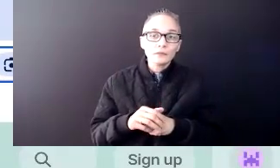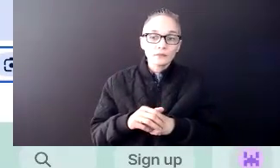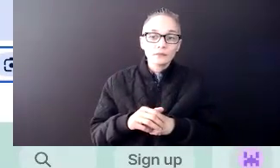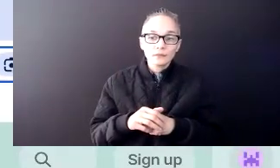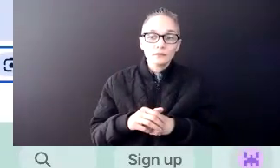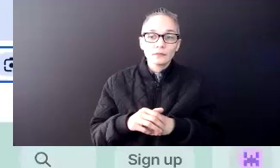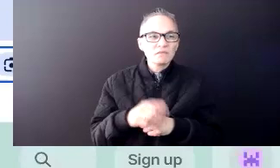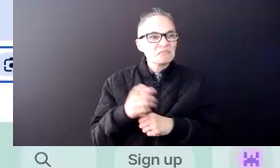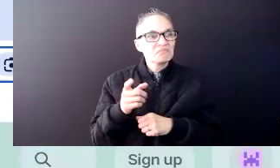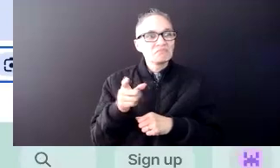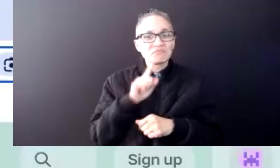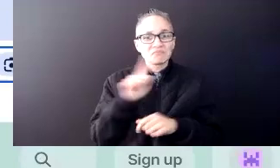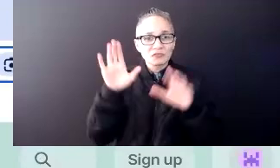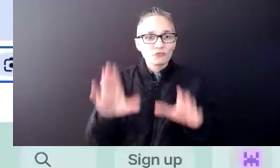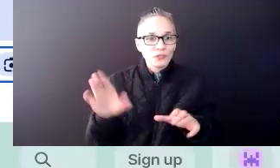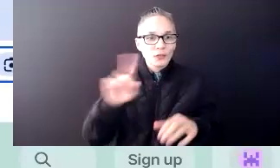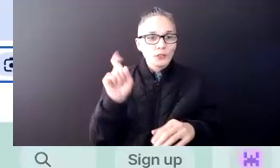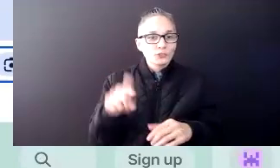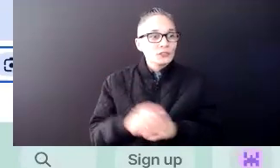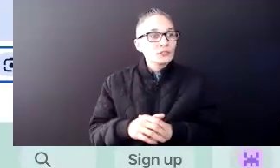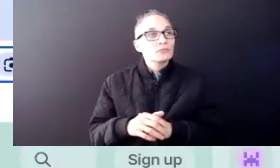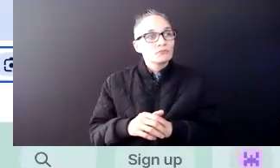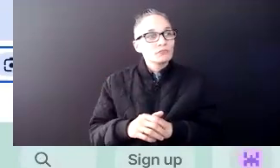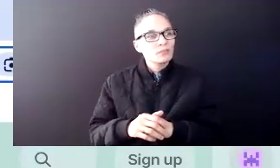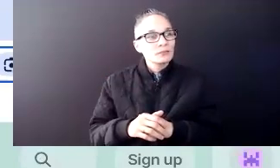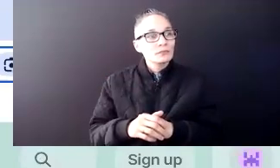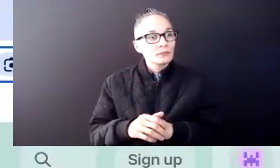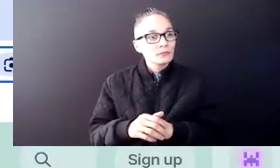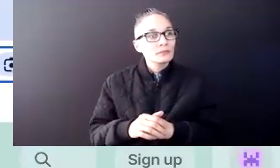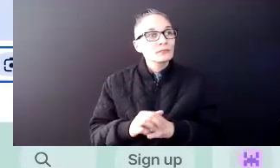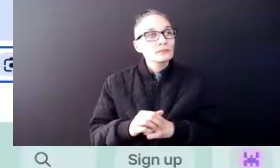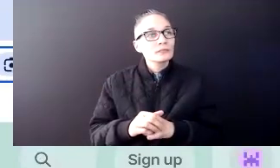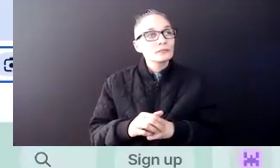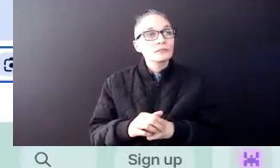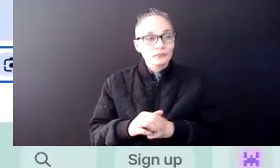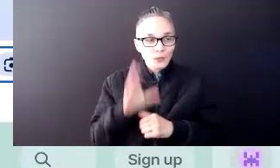Well these are great. Now we'll definitely take